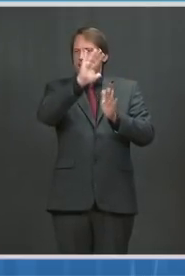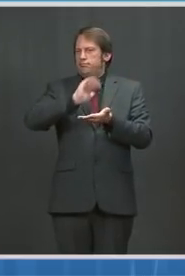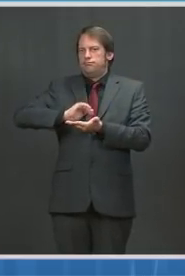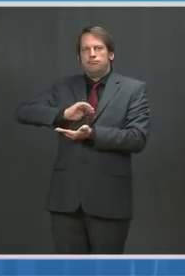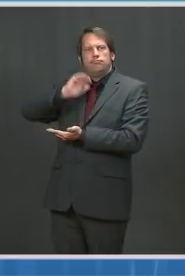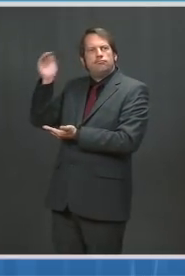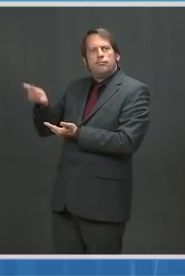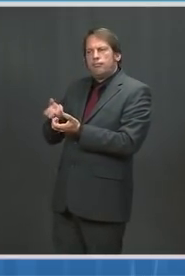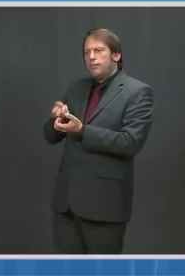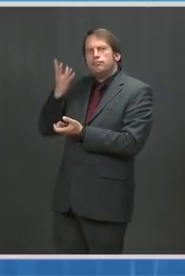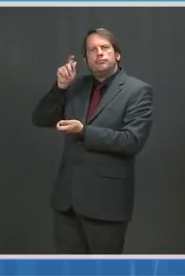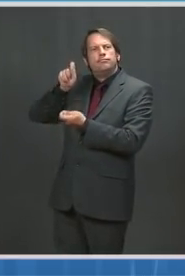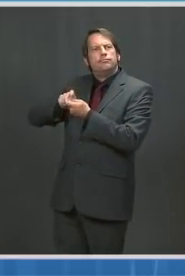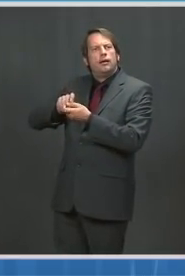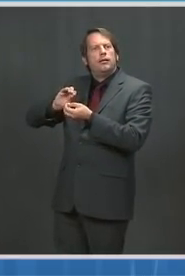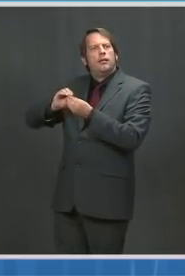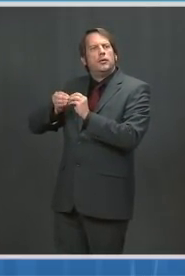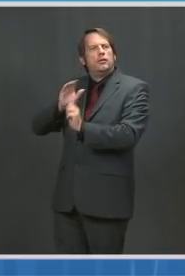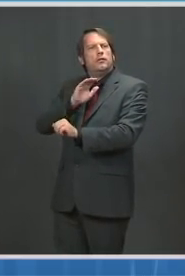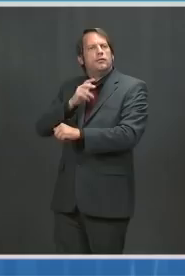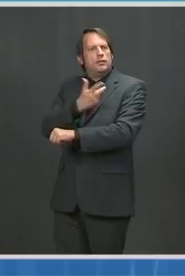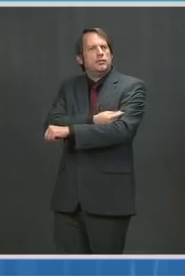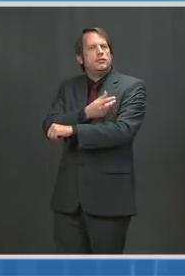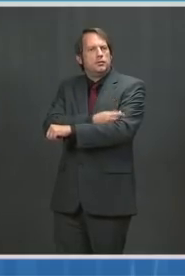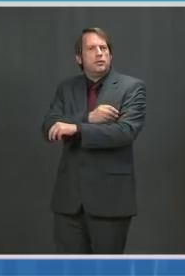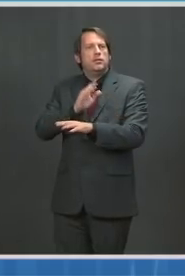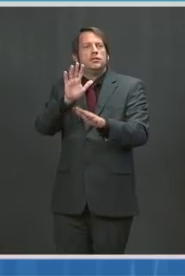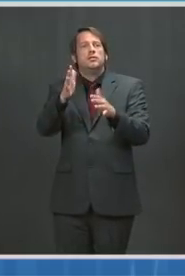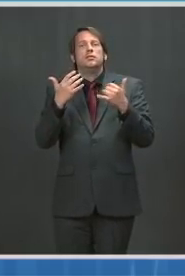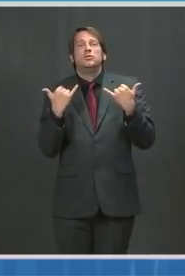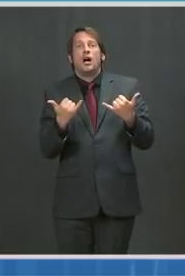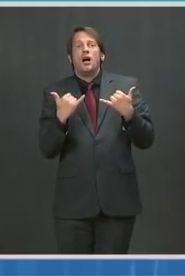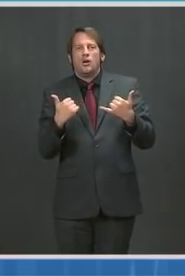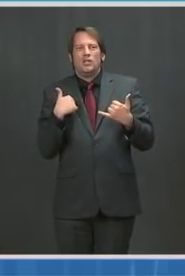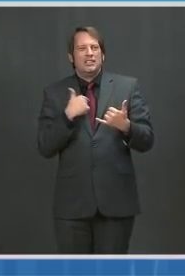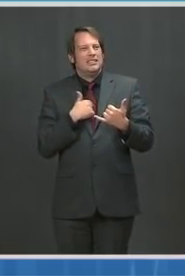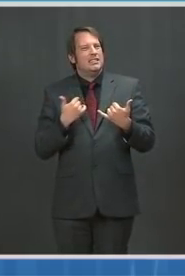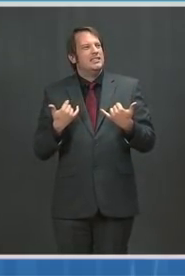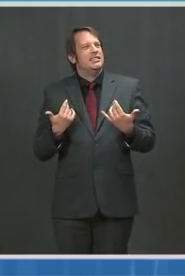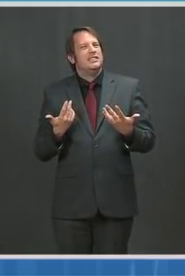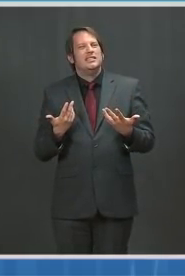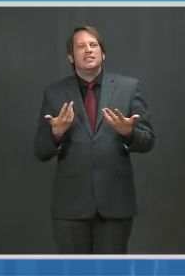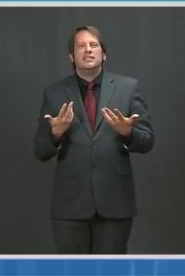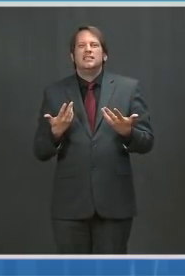So, by and large, today, we are still -- not entirely, but by and large, we are still have allocating